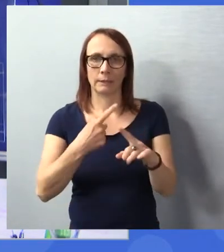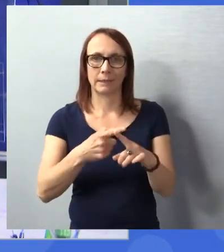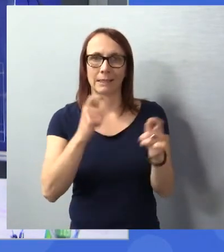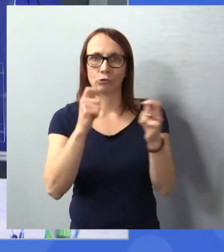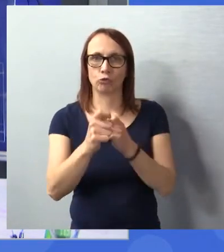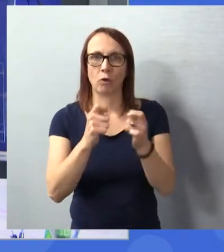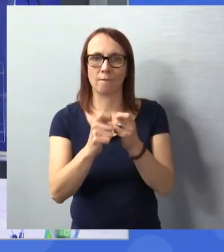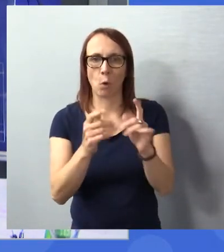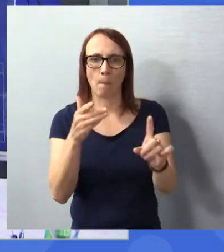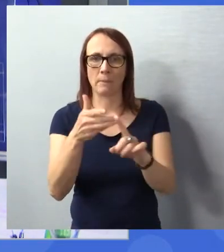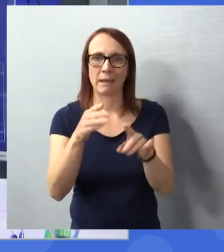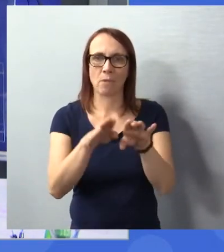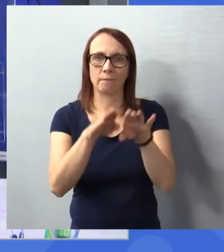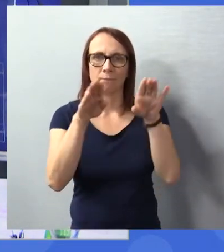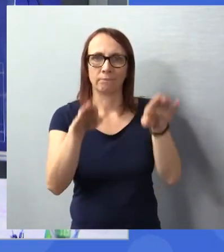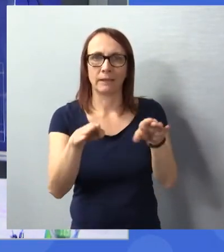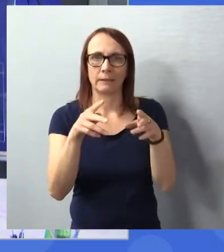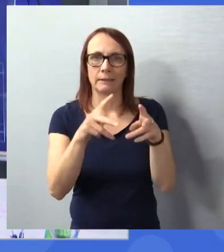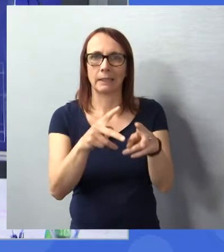system which is obviously you know looking at the redistribution of wealth